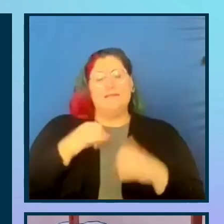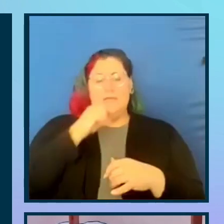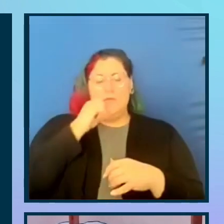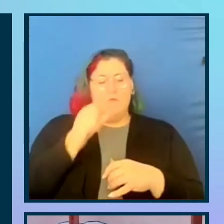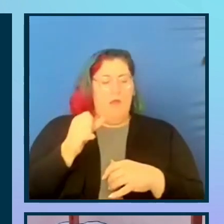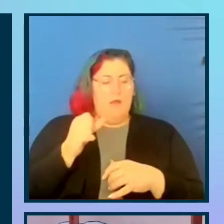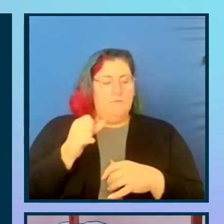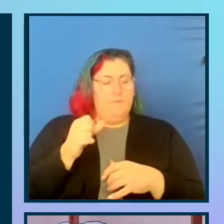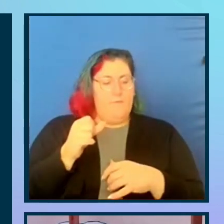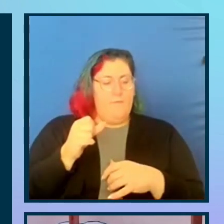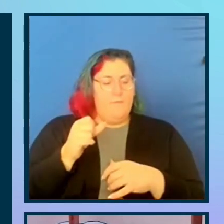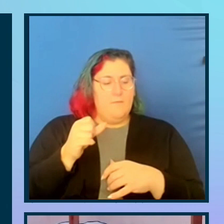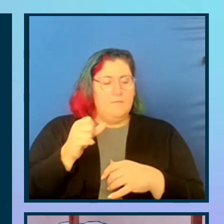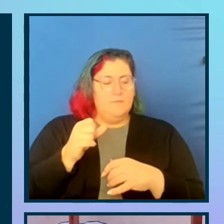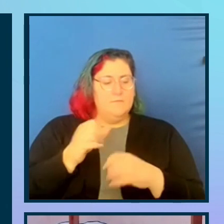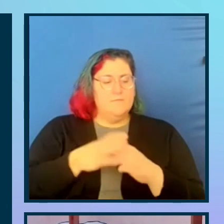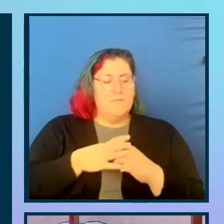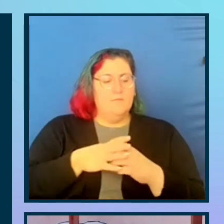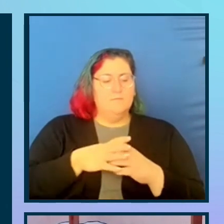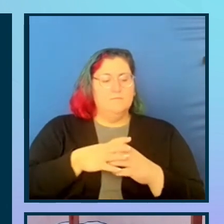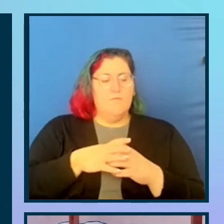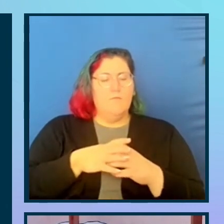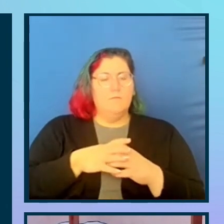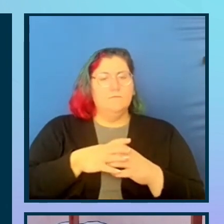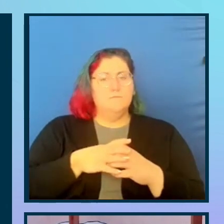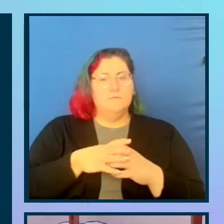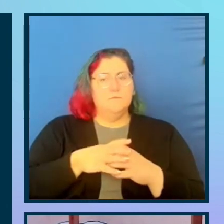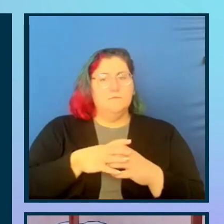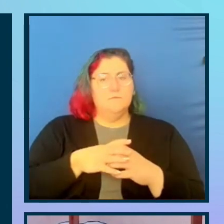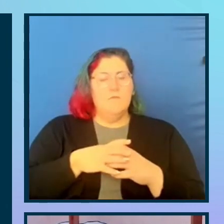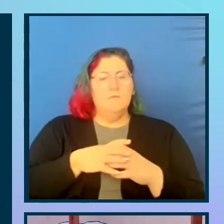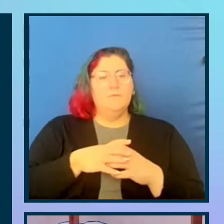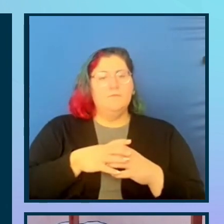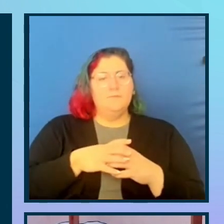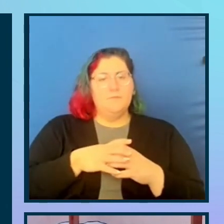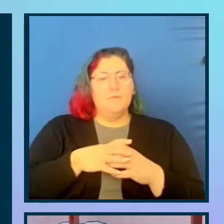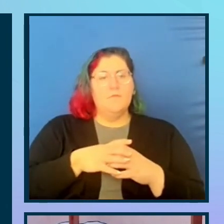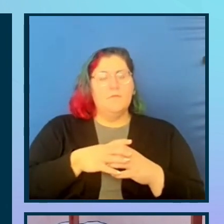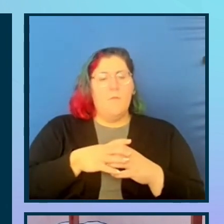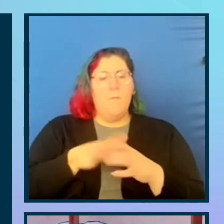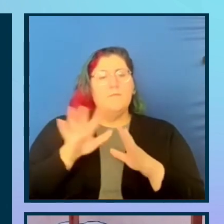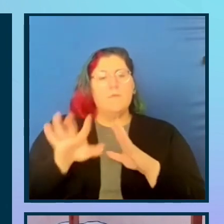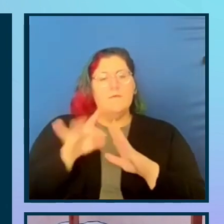Additionally, the checkpoints that are found on checklists are gonna very diverse